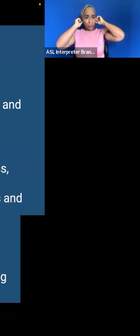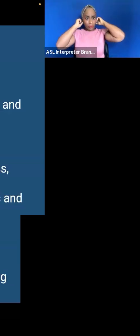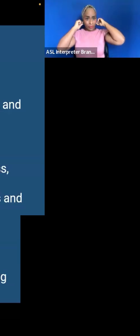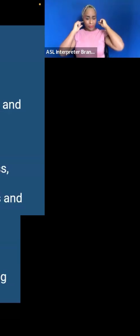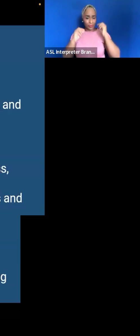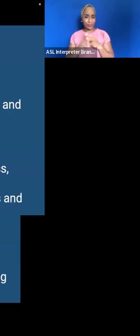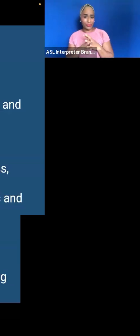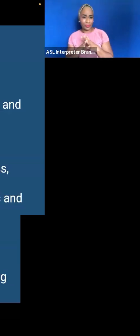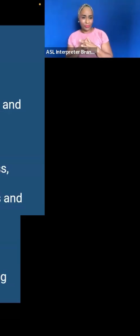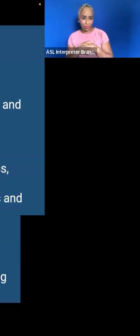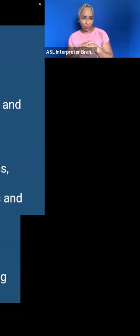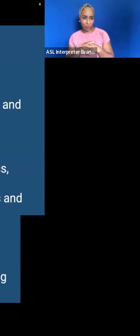All right, so things to consider.